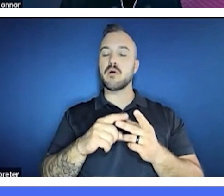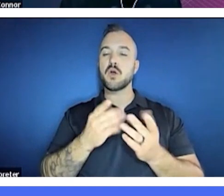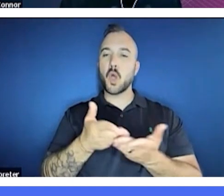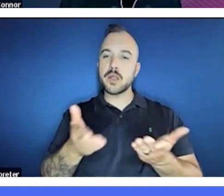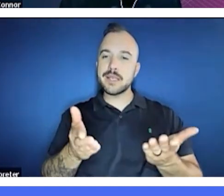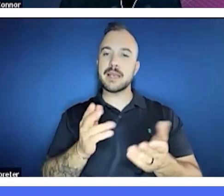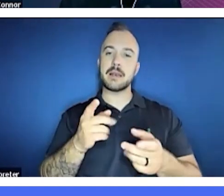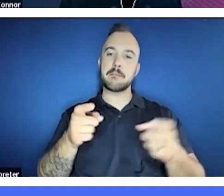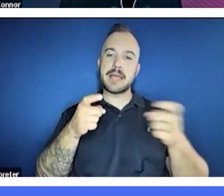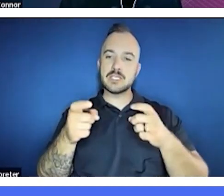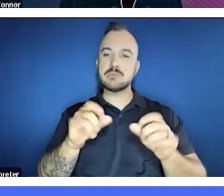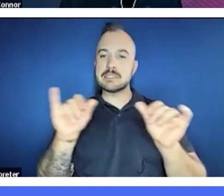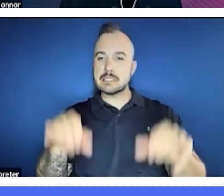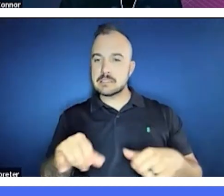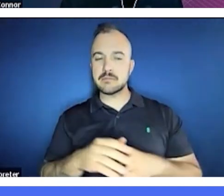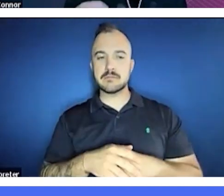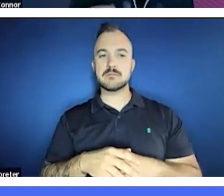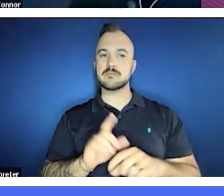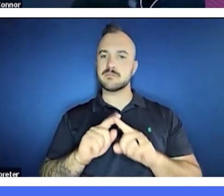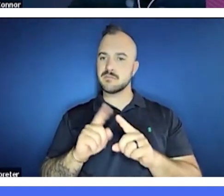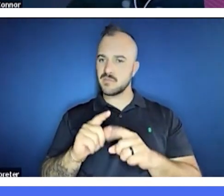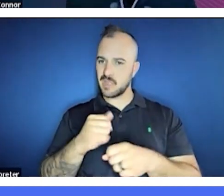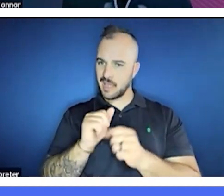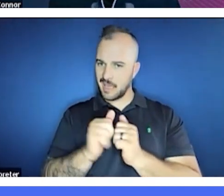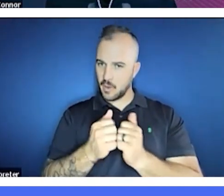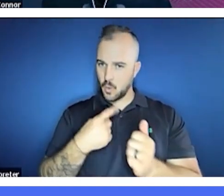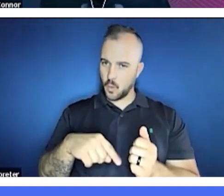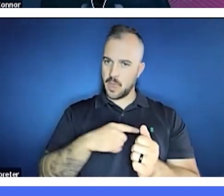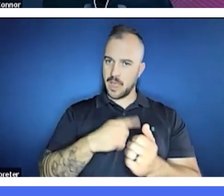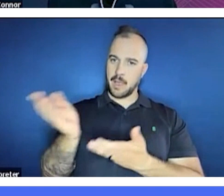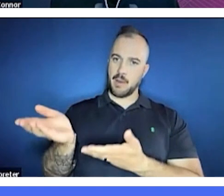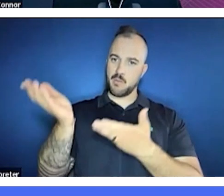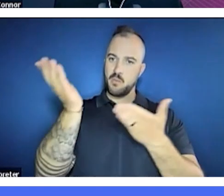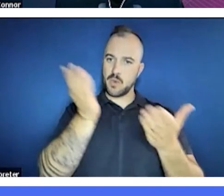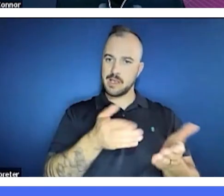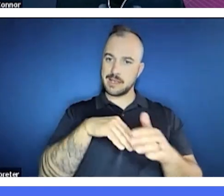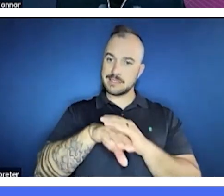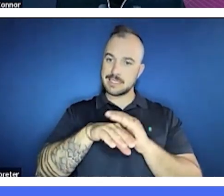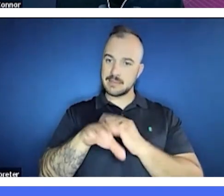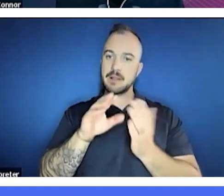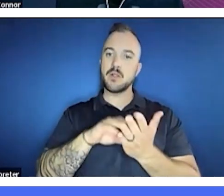These are the ways that we can start to bring in that accessibility learning in a more personalized way.